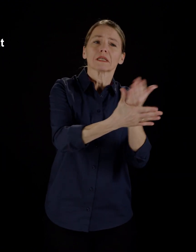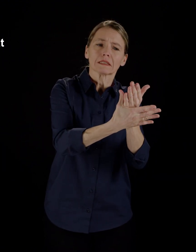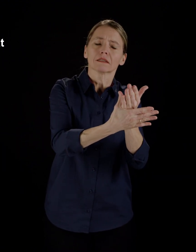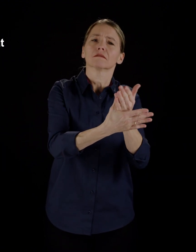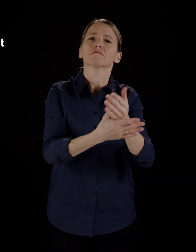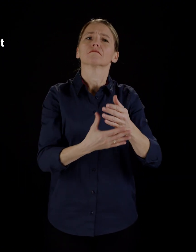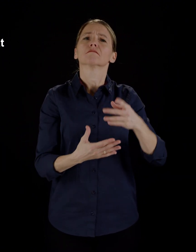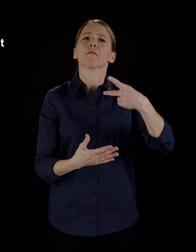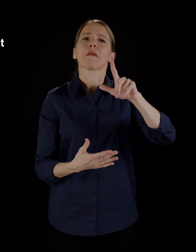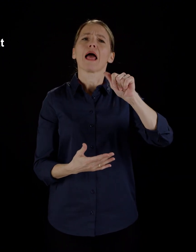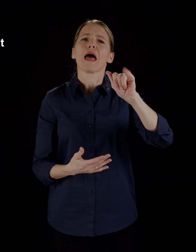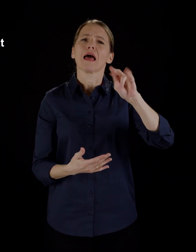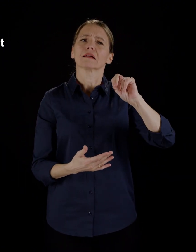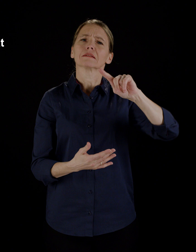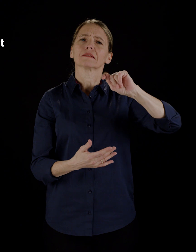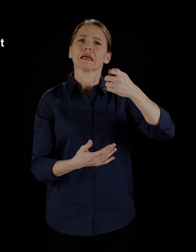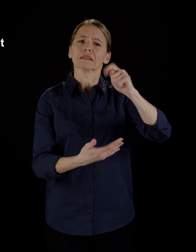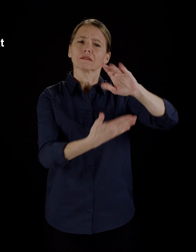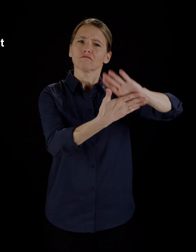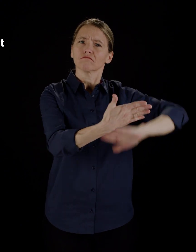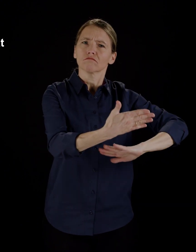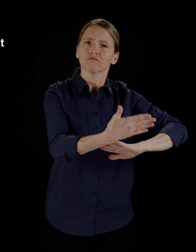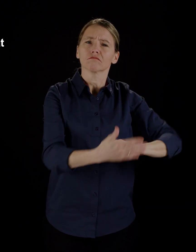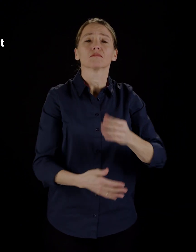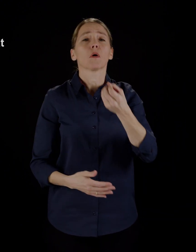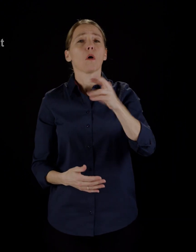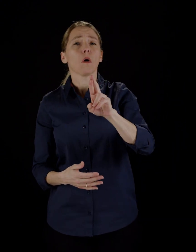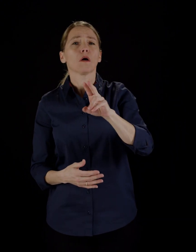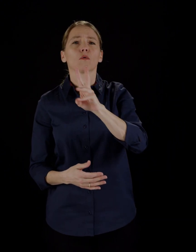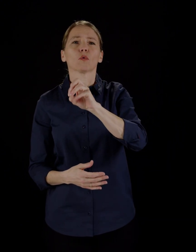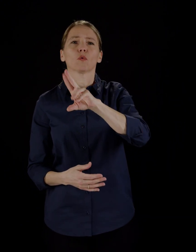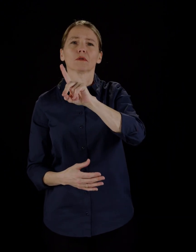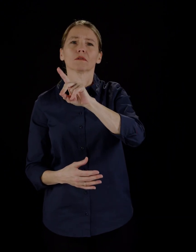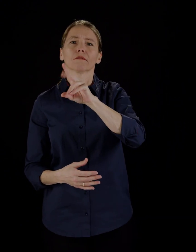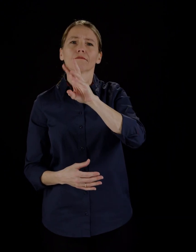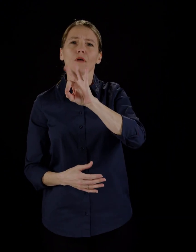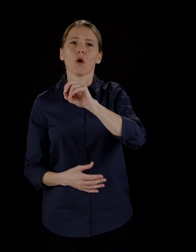documents in plain text or Word format.